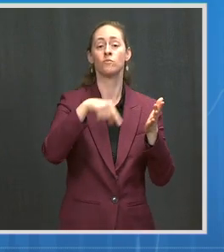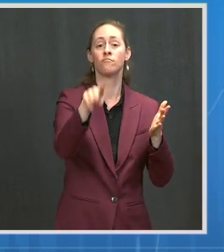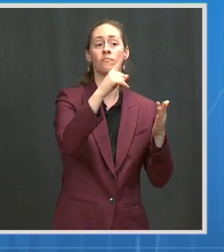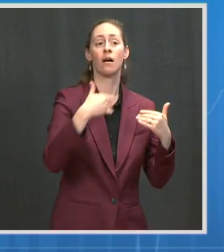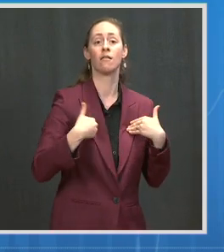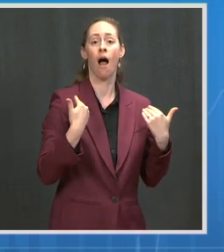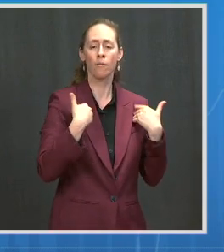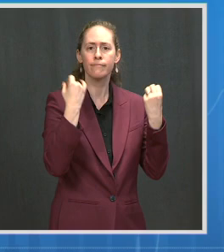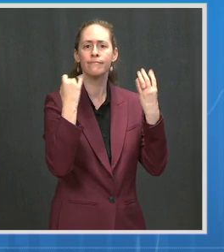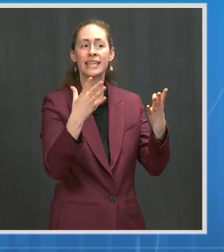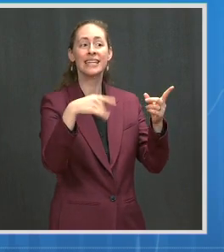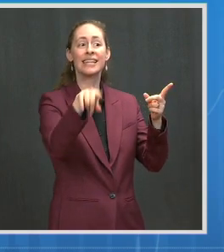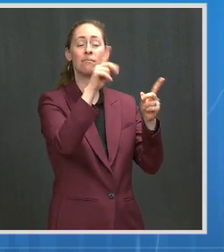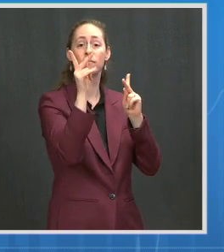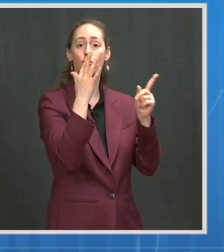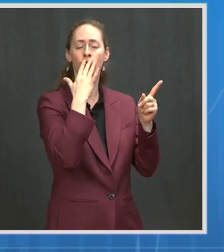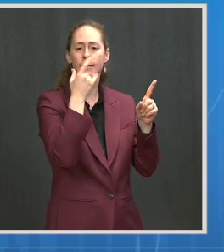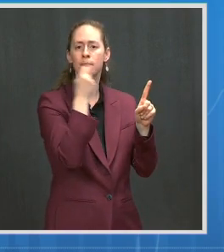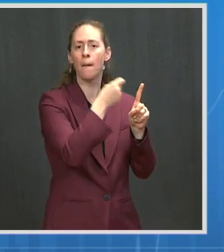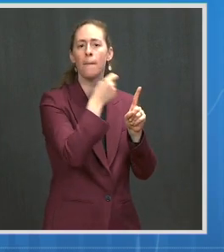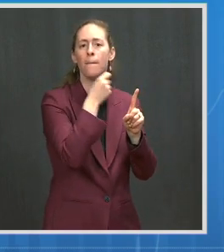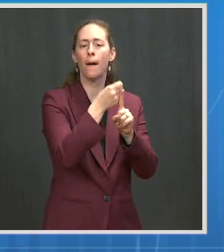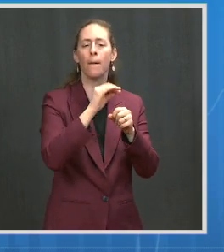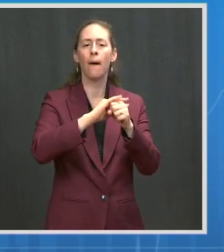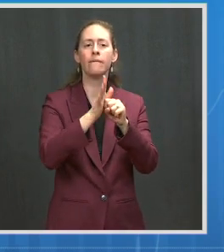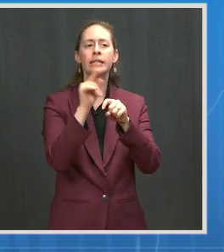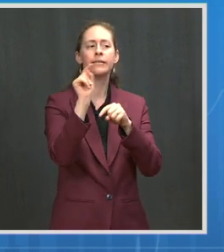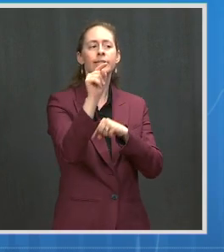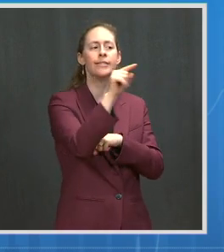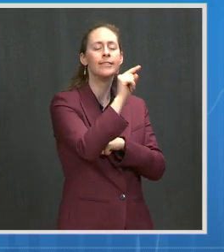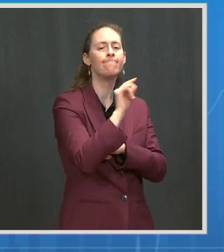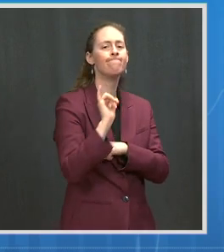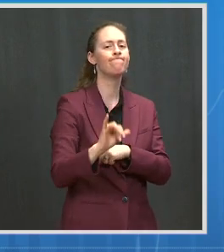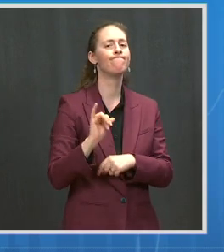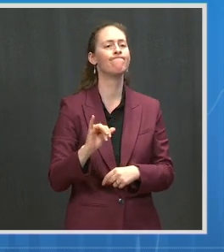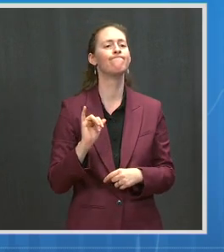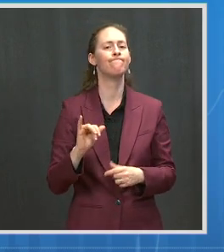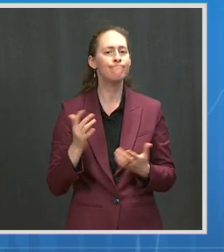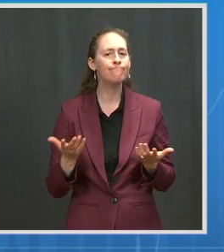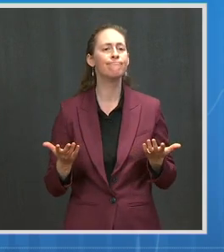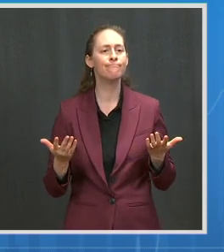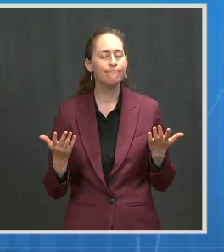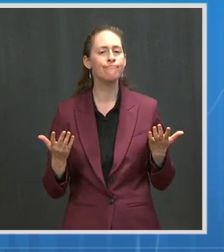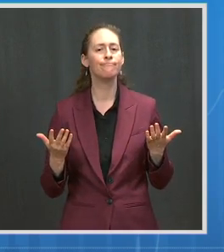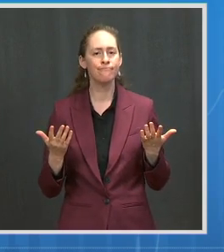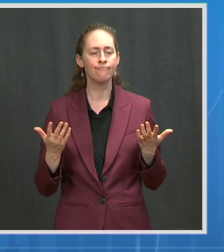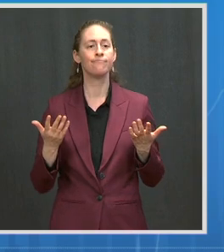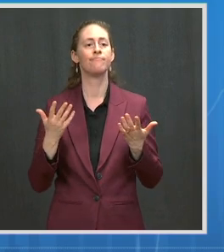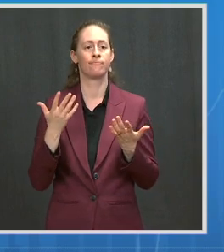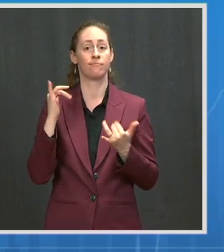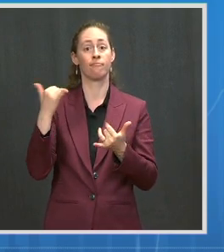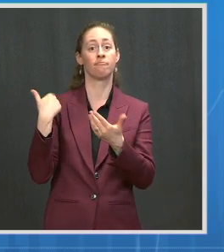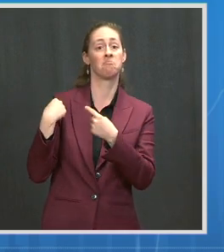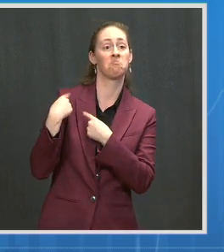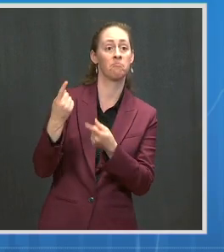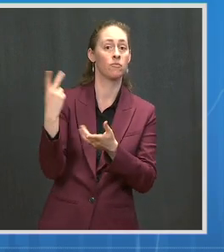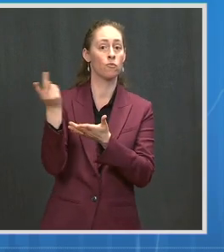but in the past two weeks, the data suggest 51 percent of those vaccinated in the U.S. were people of color, and that's above the 40 percent